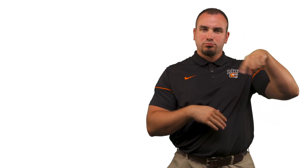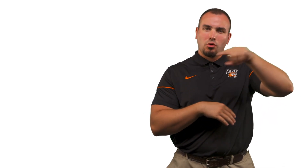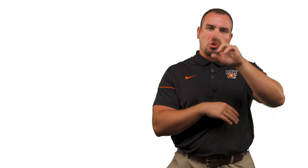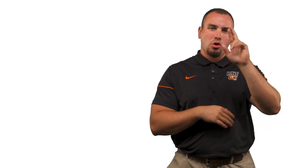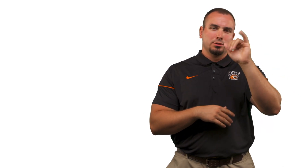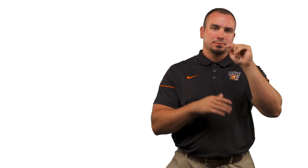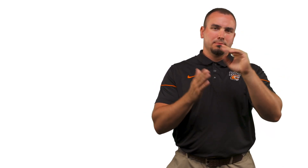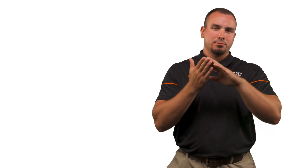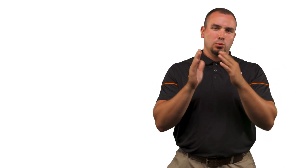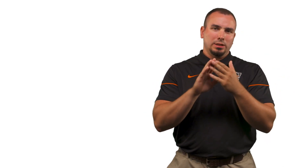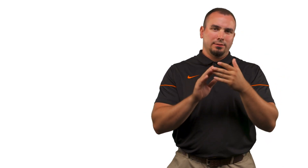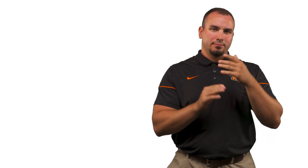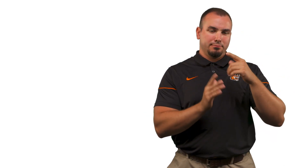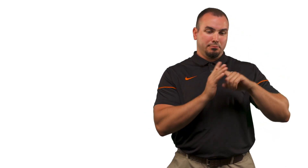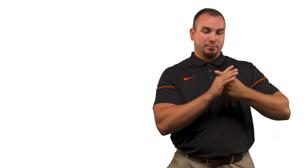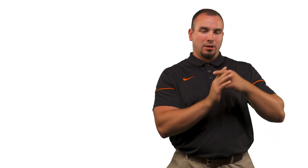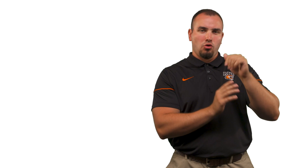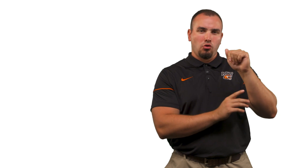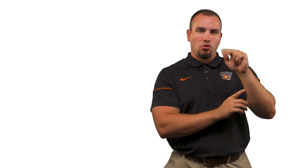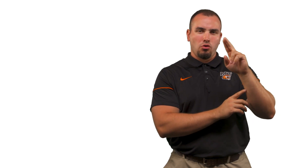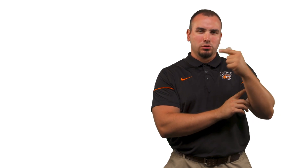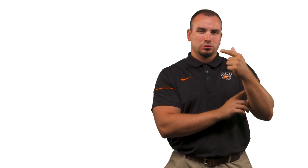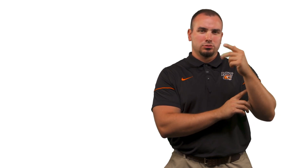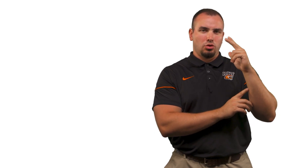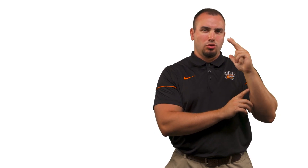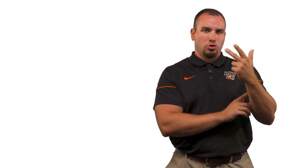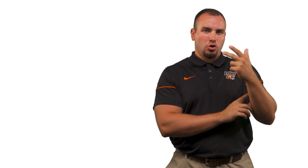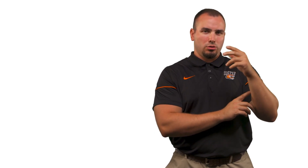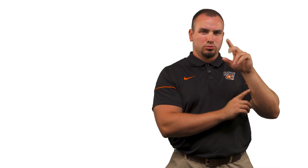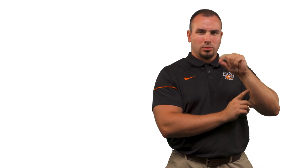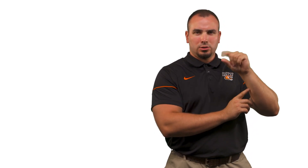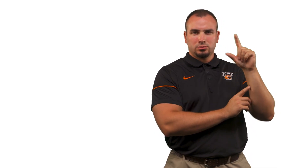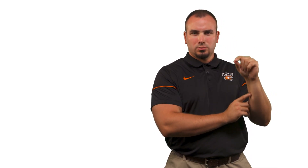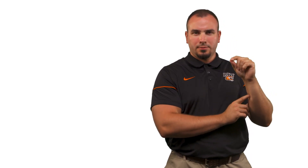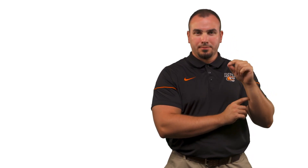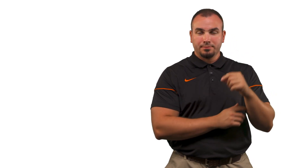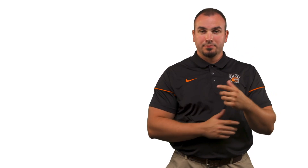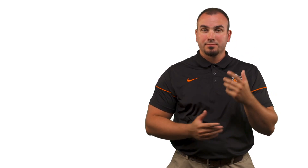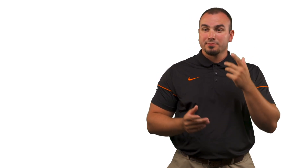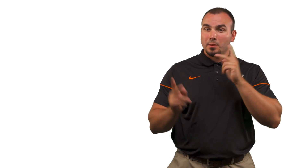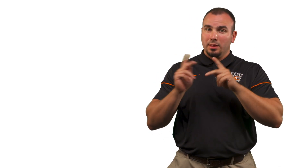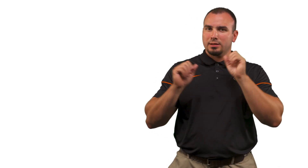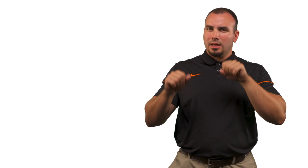to the RIT community beginning August 3, 2020.